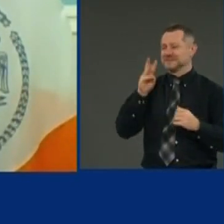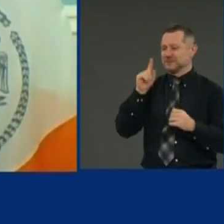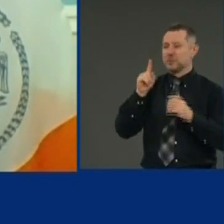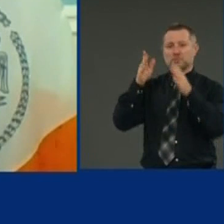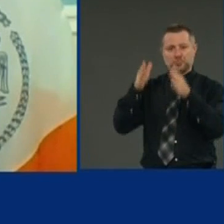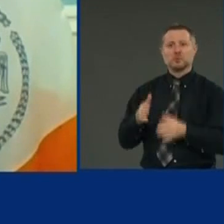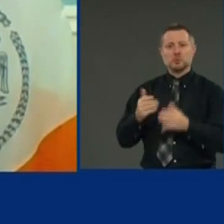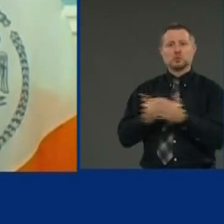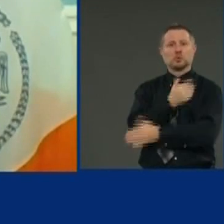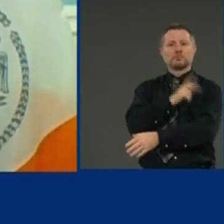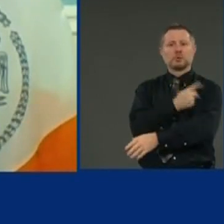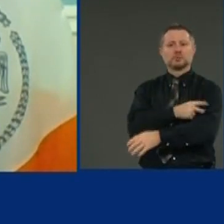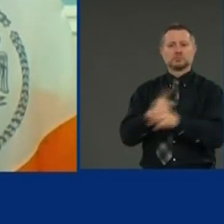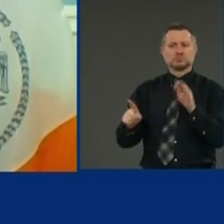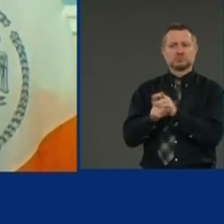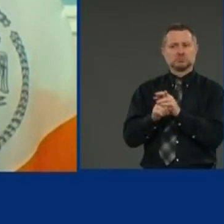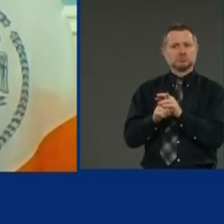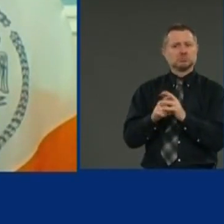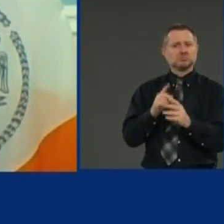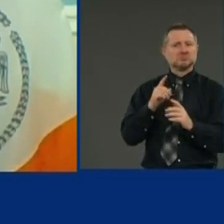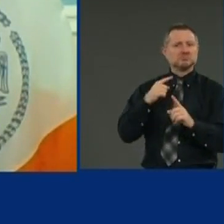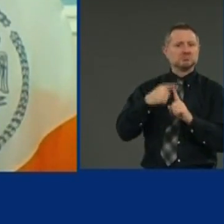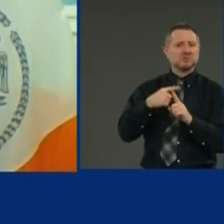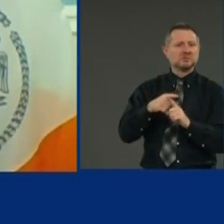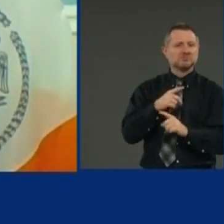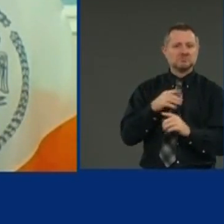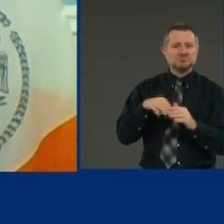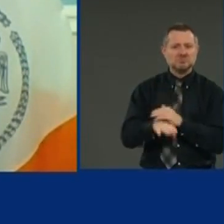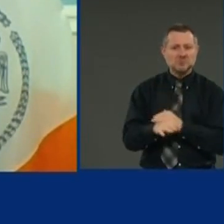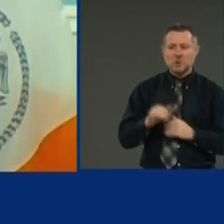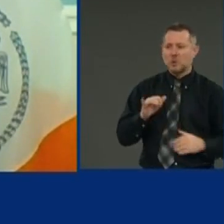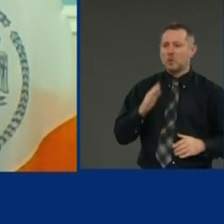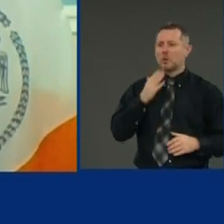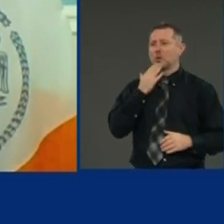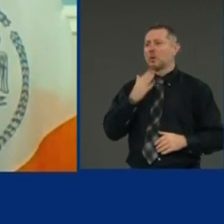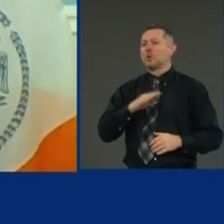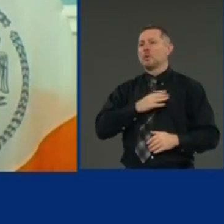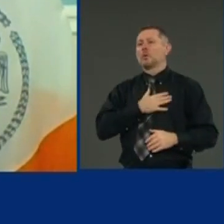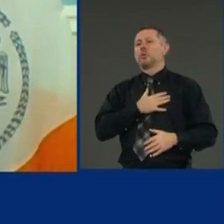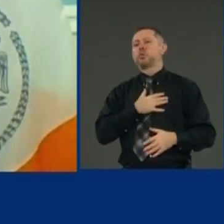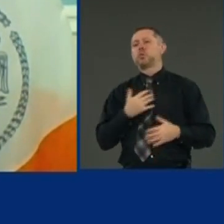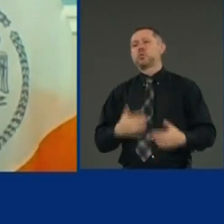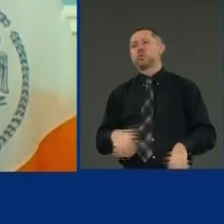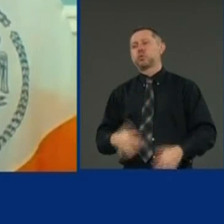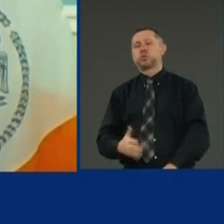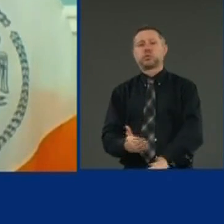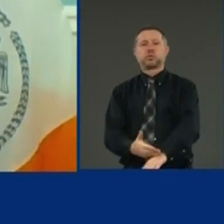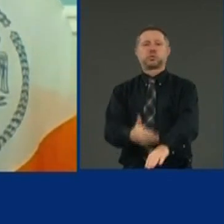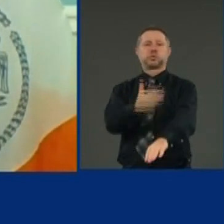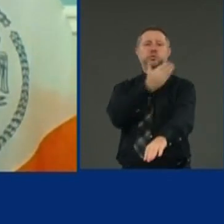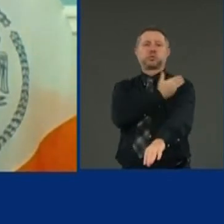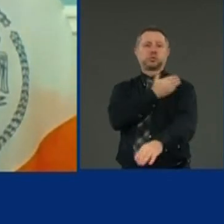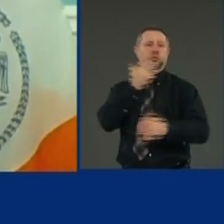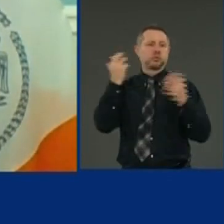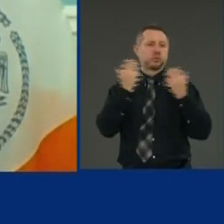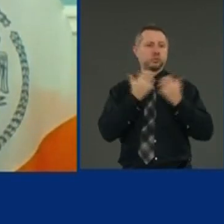HOSPITAL ADMISSIONS EACH DAY. TODAY ONLY 61 NEW PATIENTS FOR COVID-19 OR SIMILAR DISEASES.